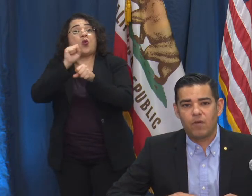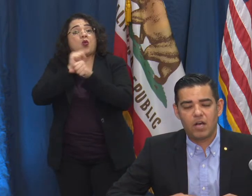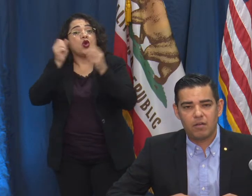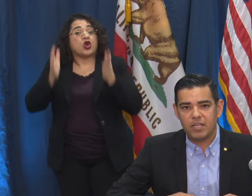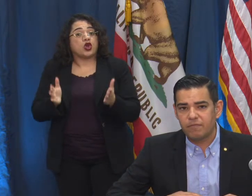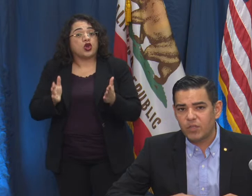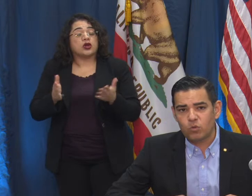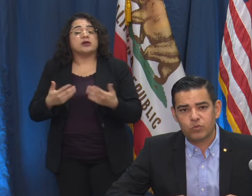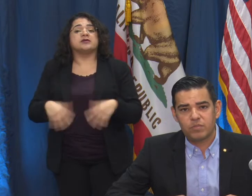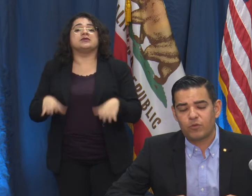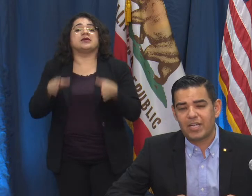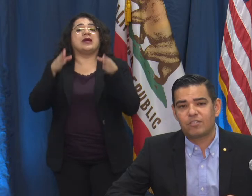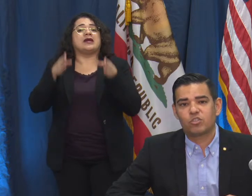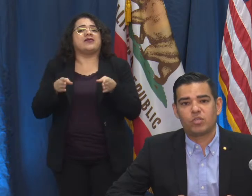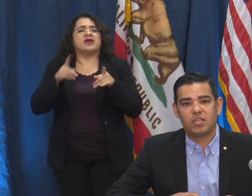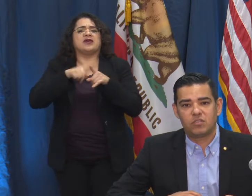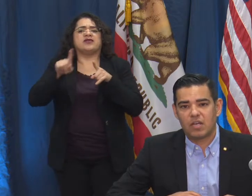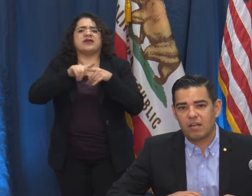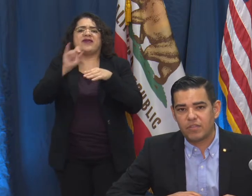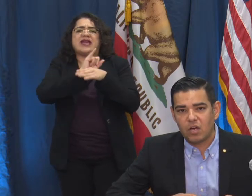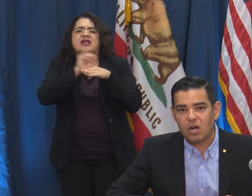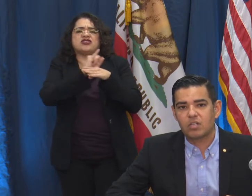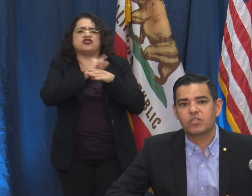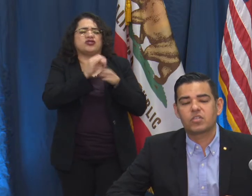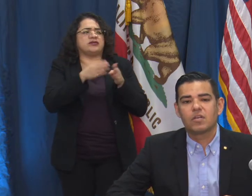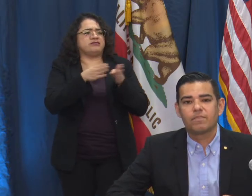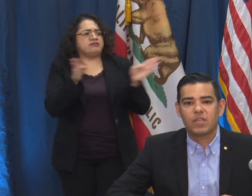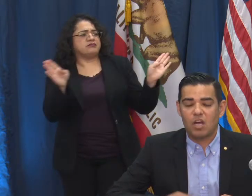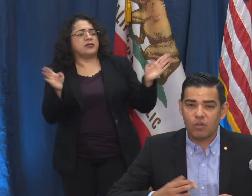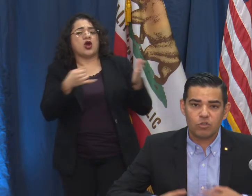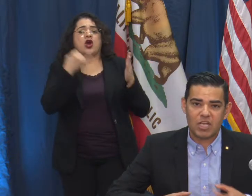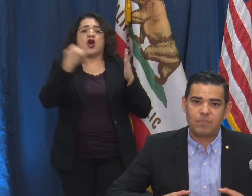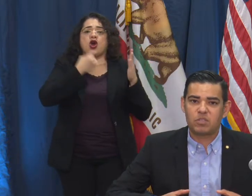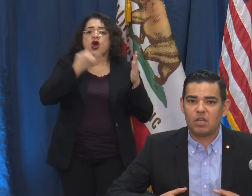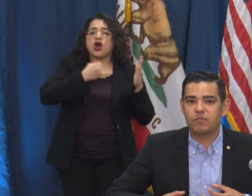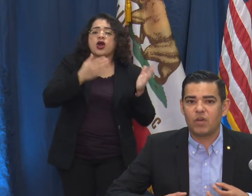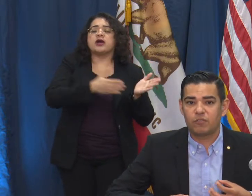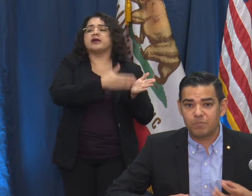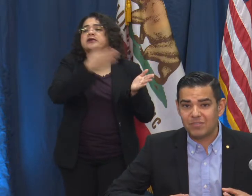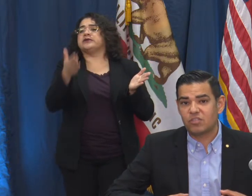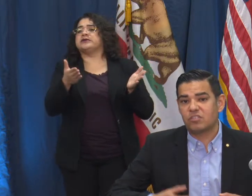individuals from different industries, the arts, other types of businesses that